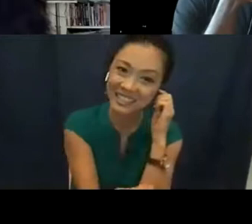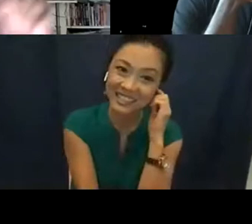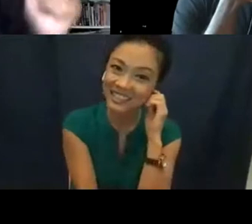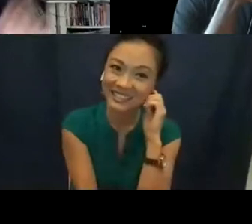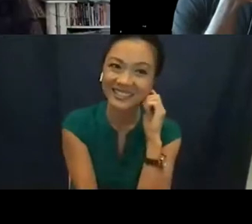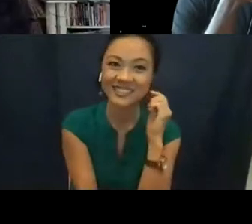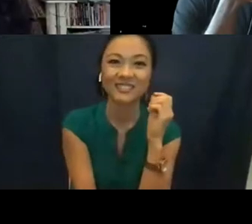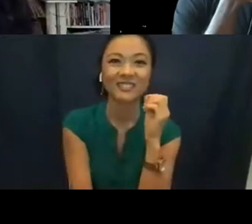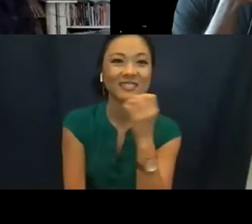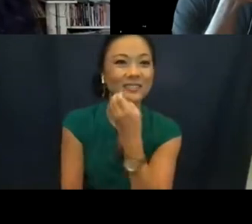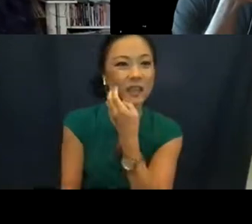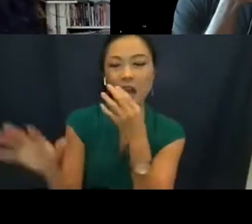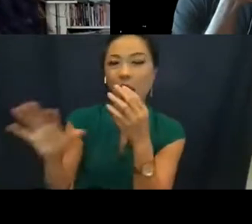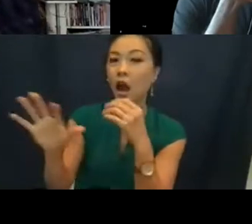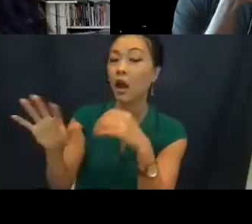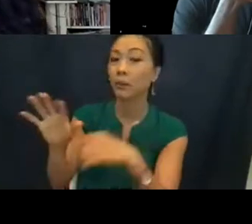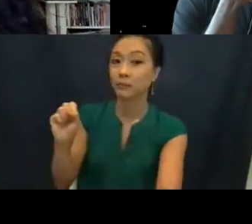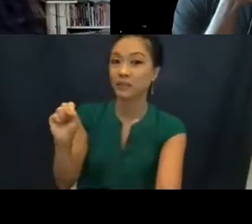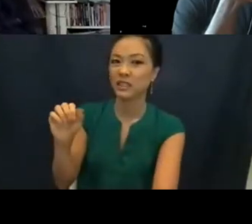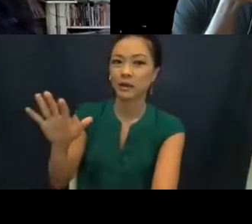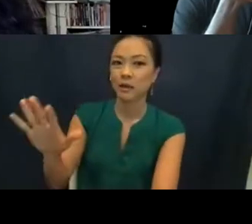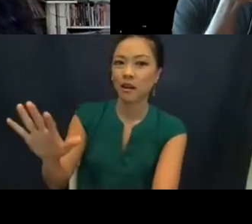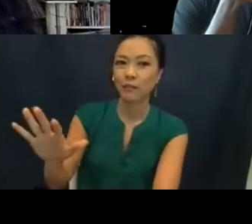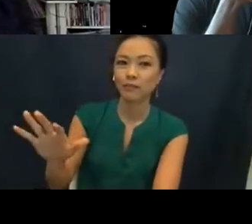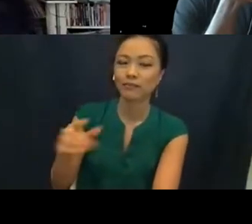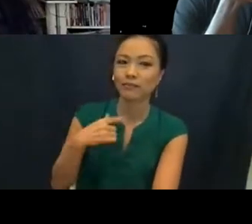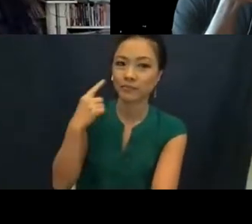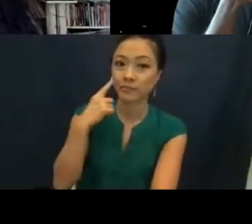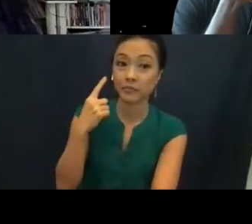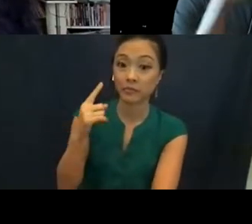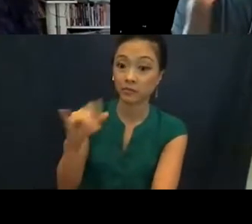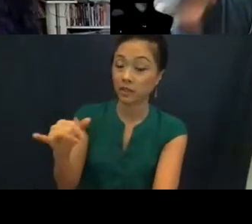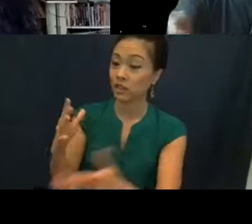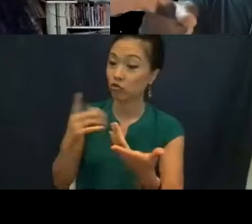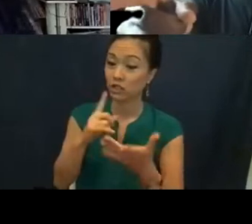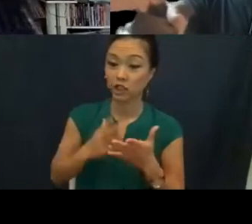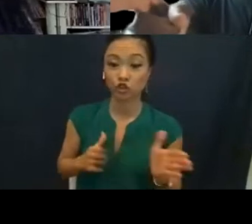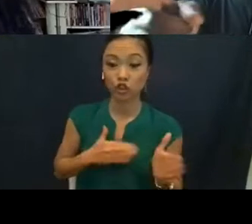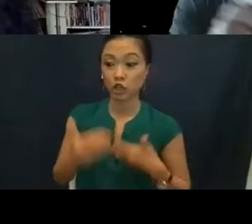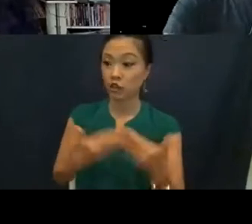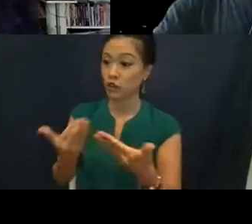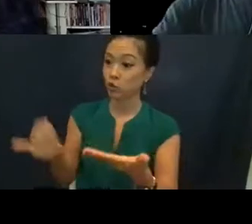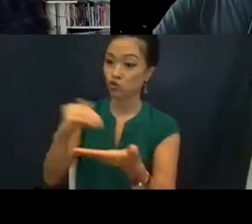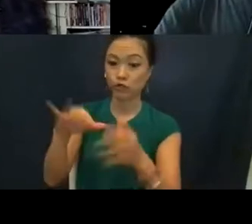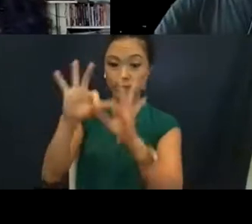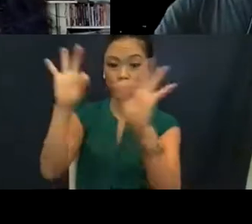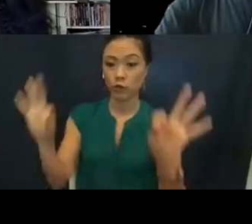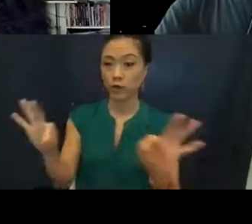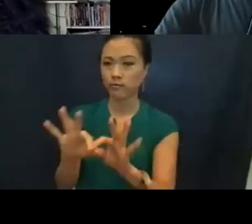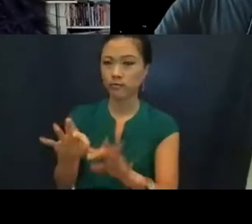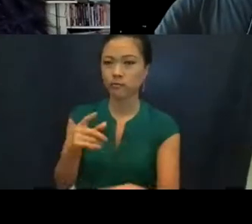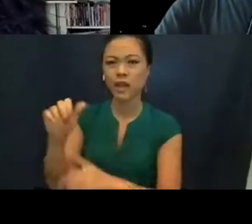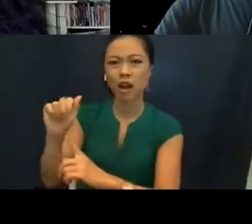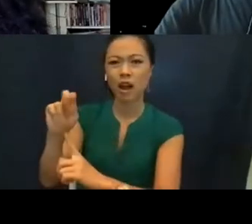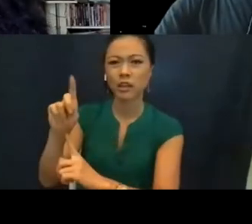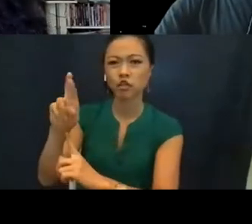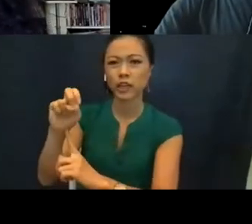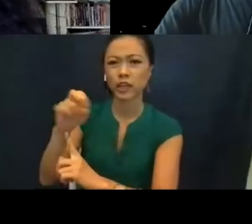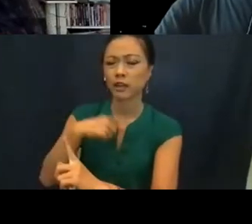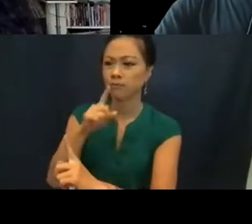I think it was a generous reframe and Andre, I'm super curious, we have other comments